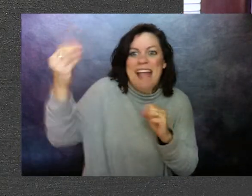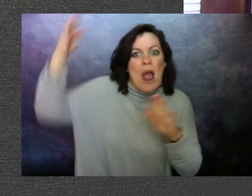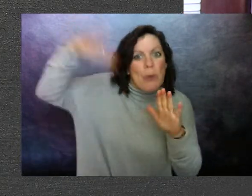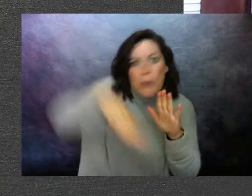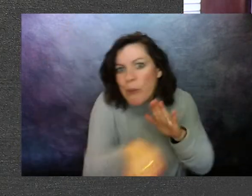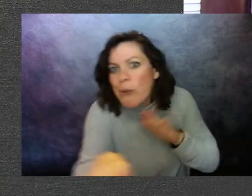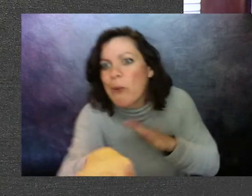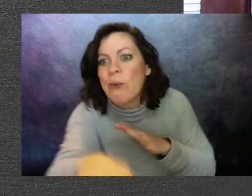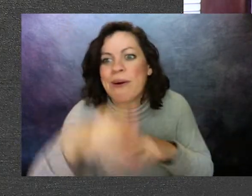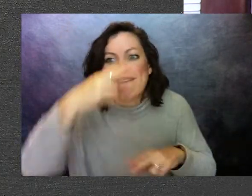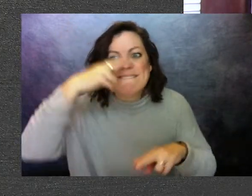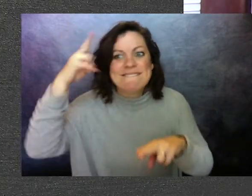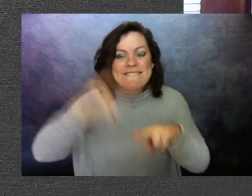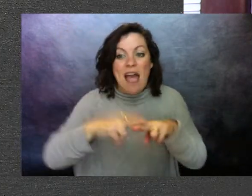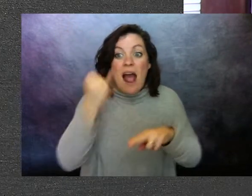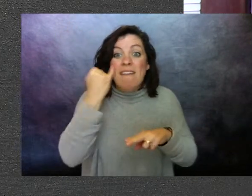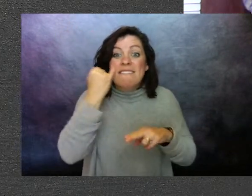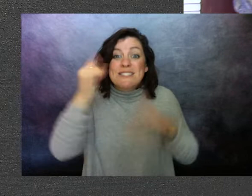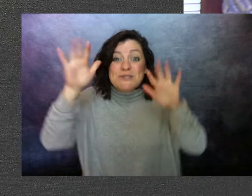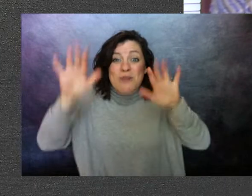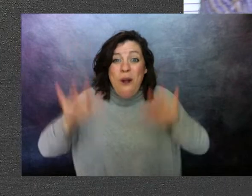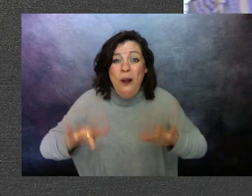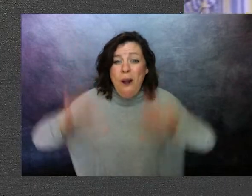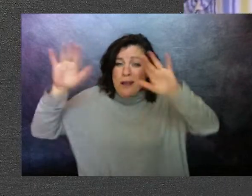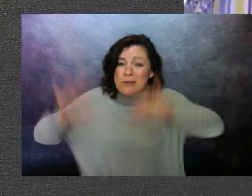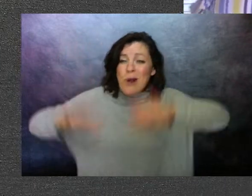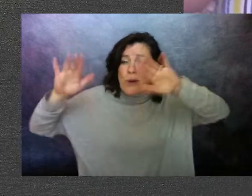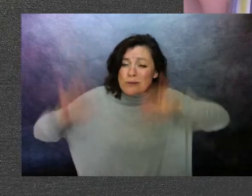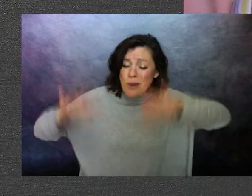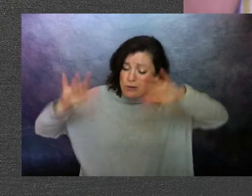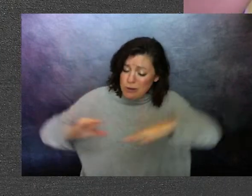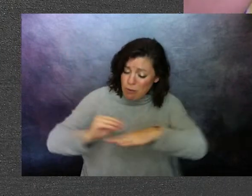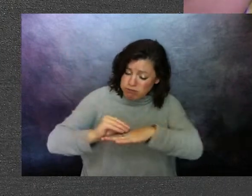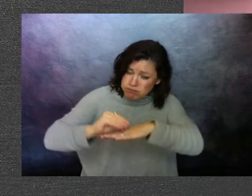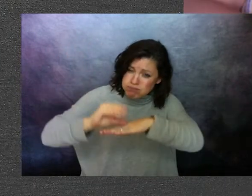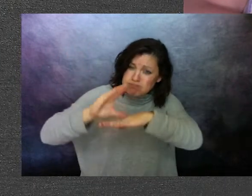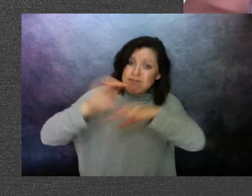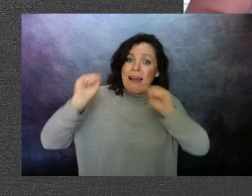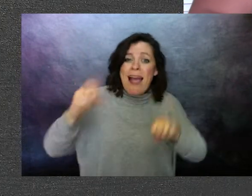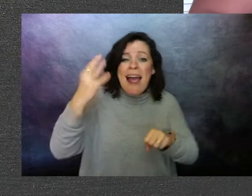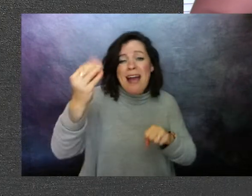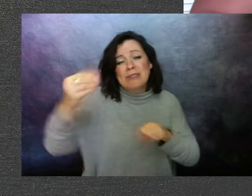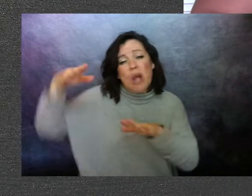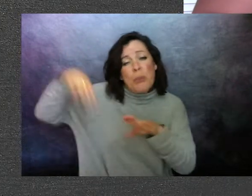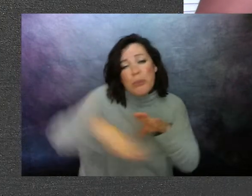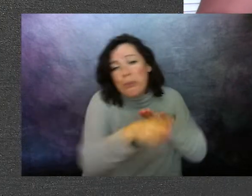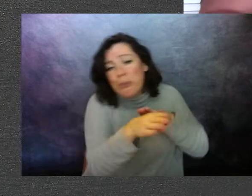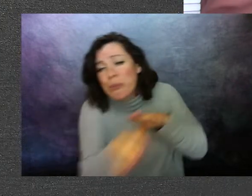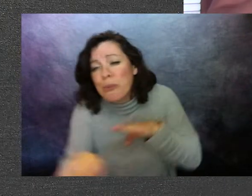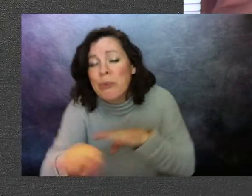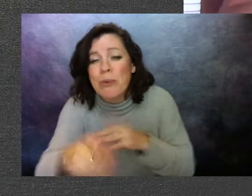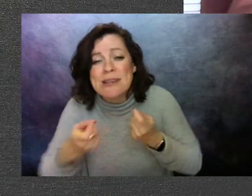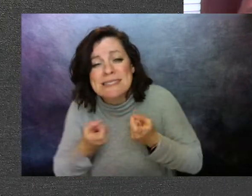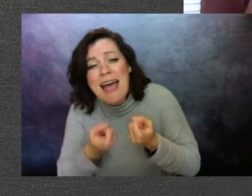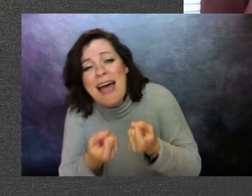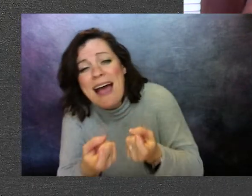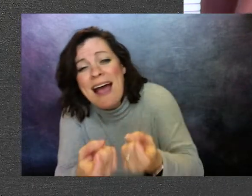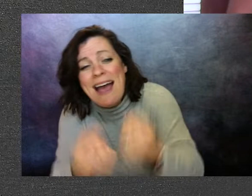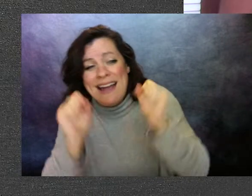We do this in the wintertime when there's snow on the ground. Okay, let's try another one. Here we go.